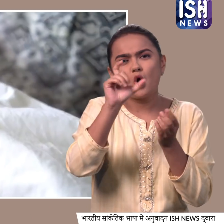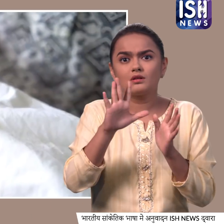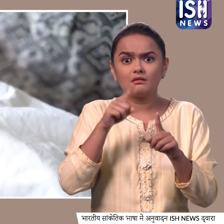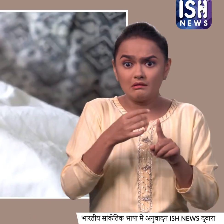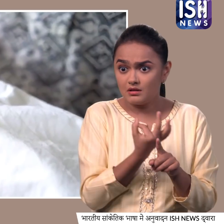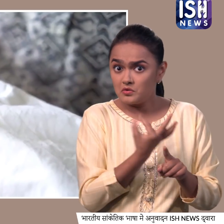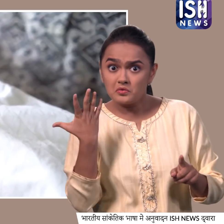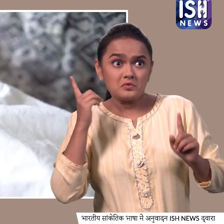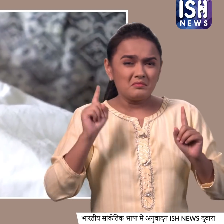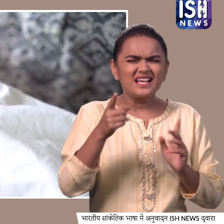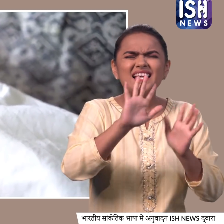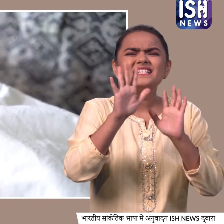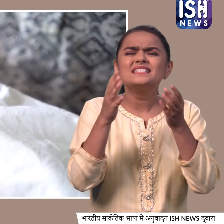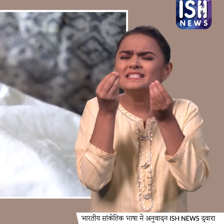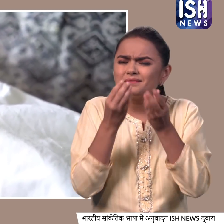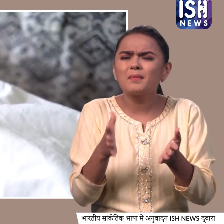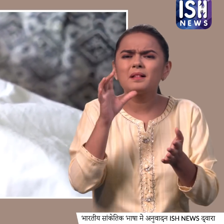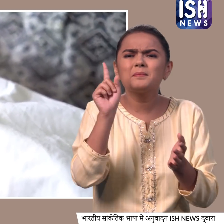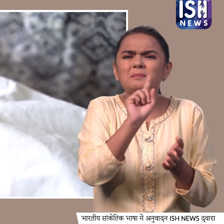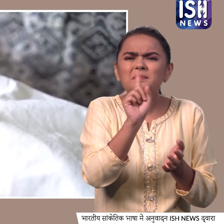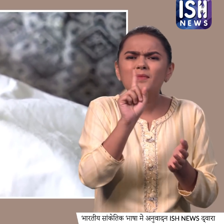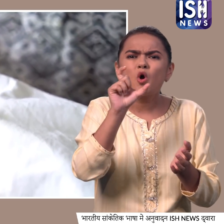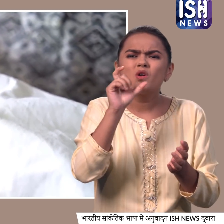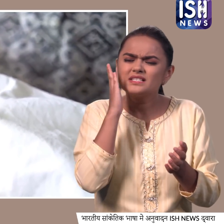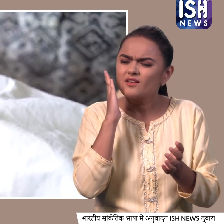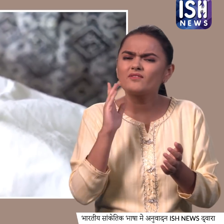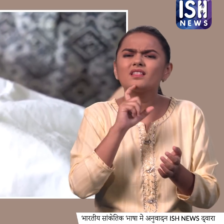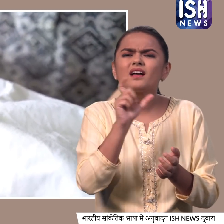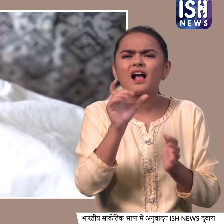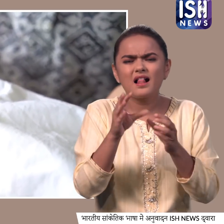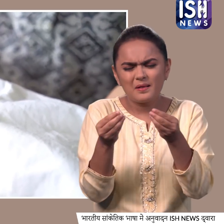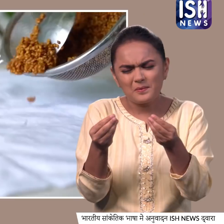it's not any special cloth. It's just a thin white cotton cloth